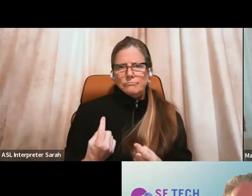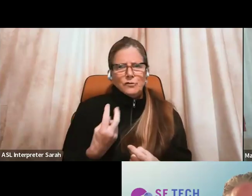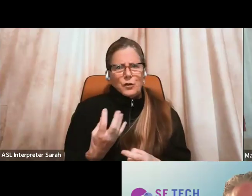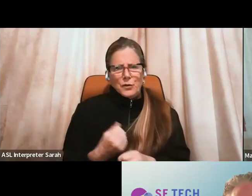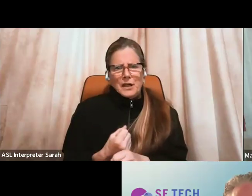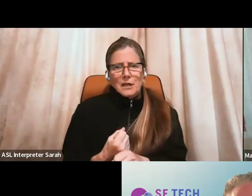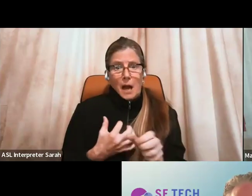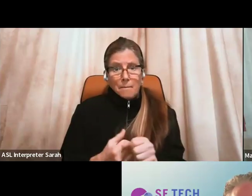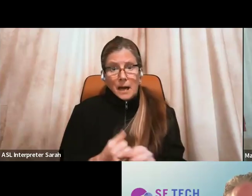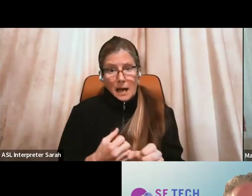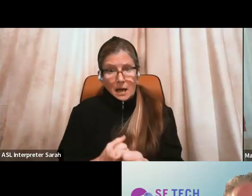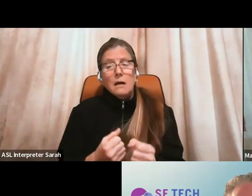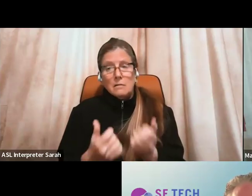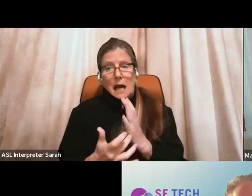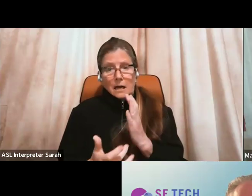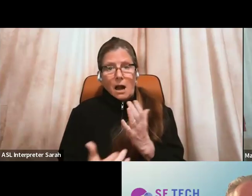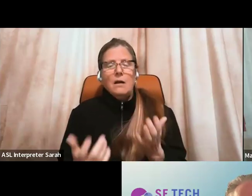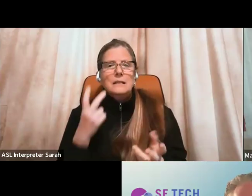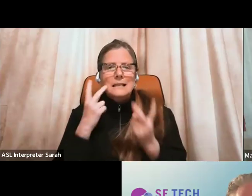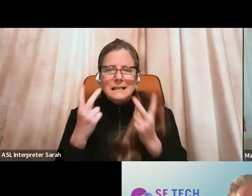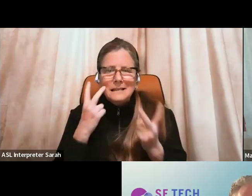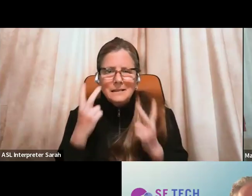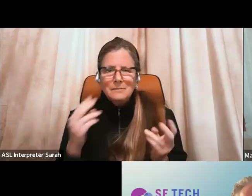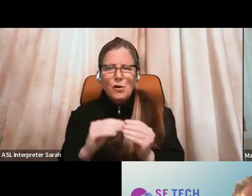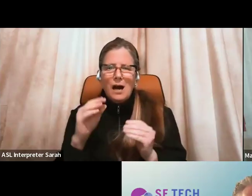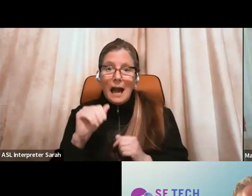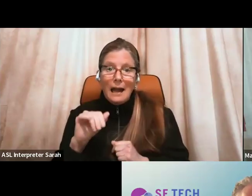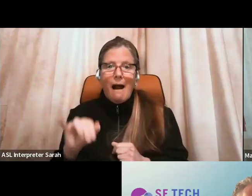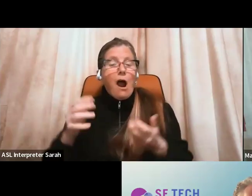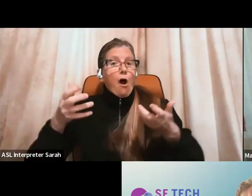we've just been seeing more and more AI just sort of being worked into these products,